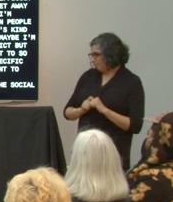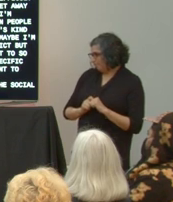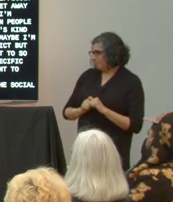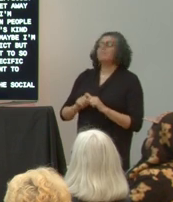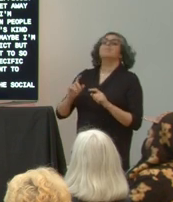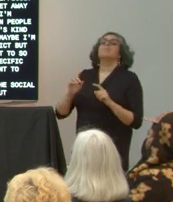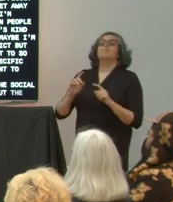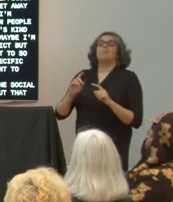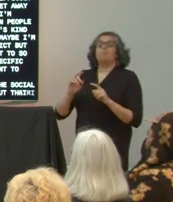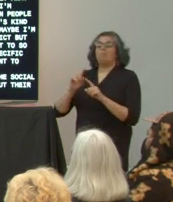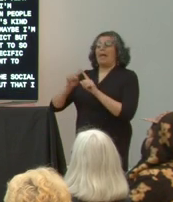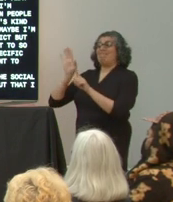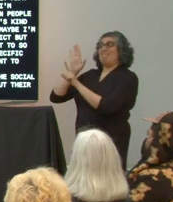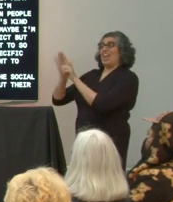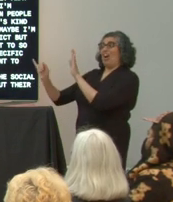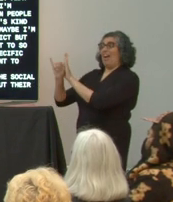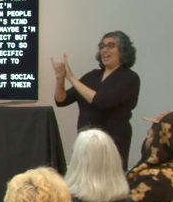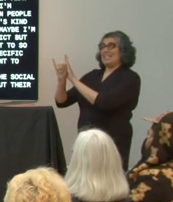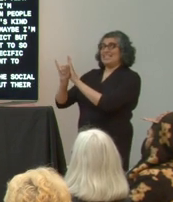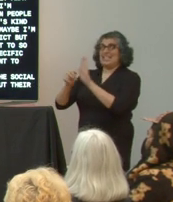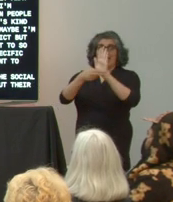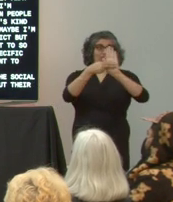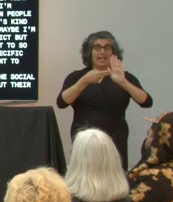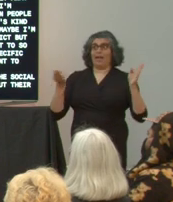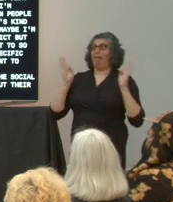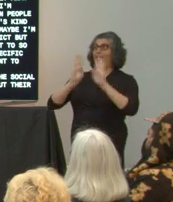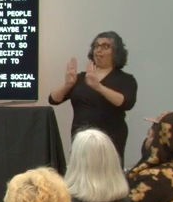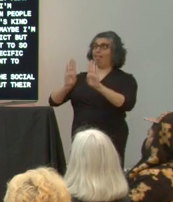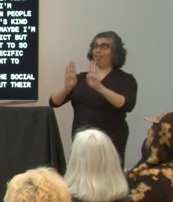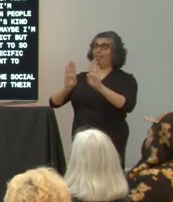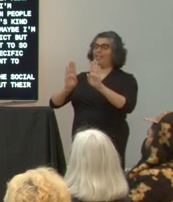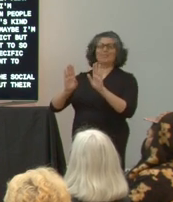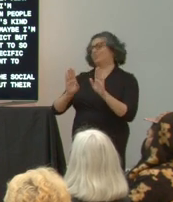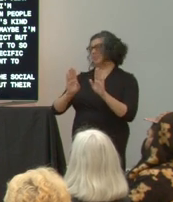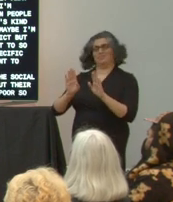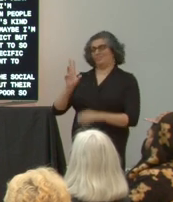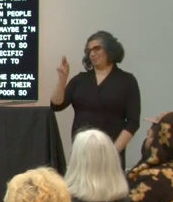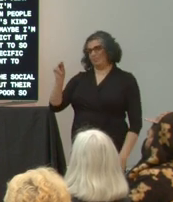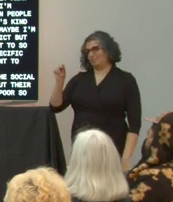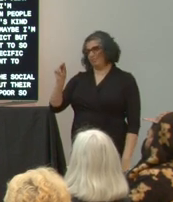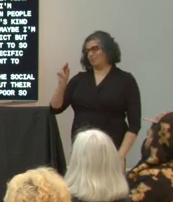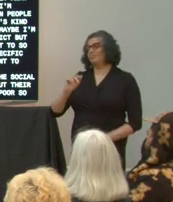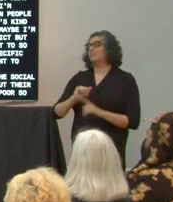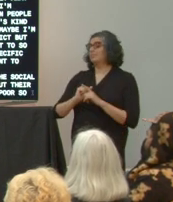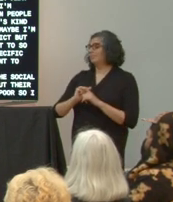don't put their identity next to their names. So I don't have to